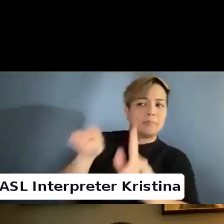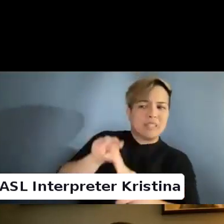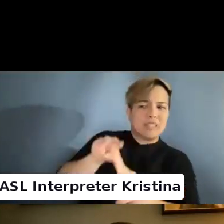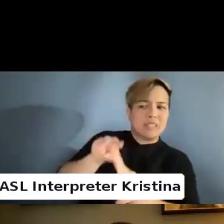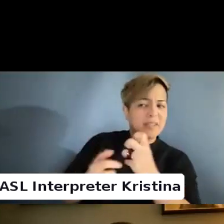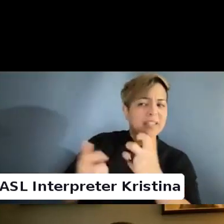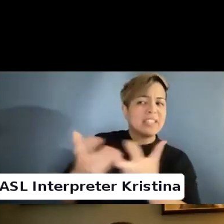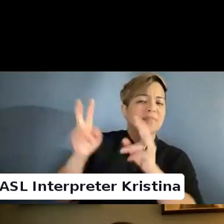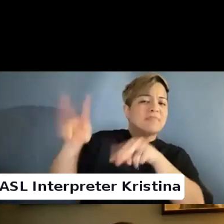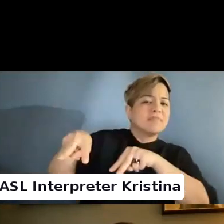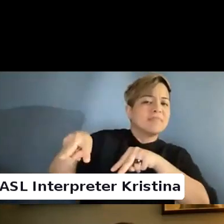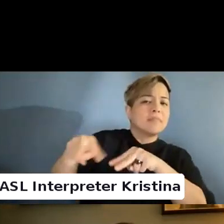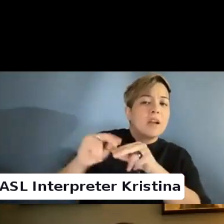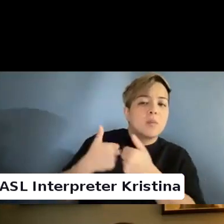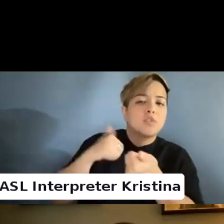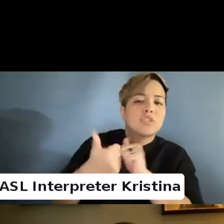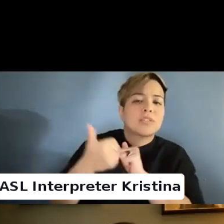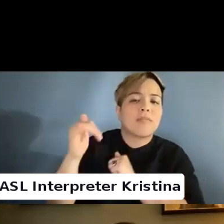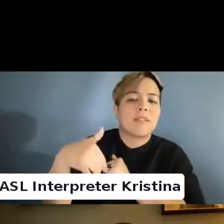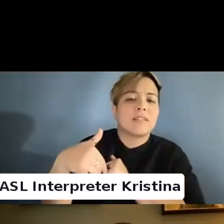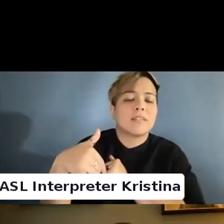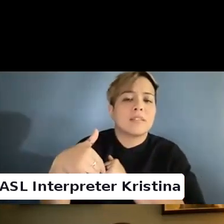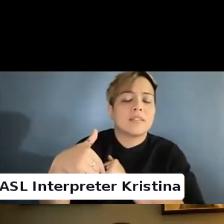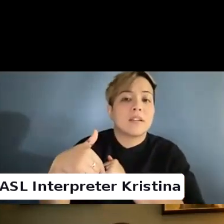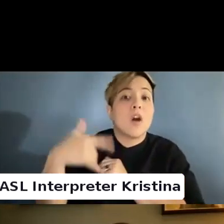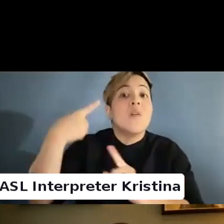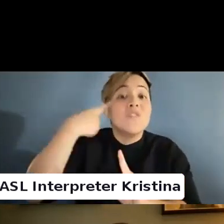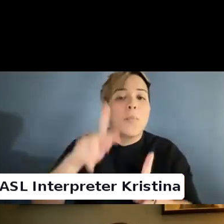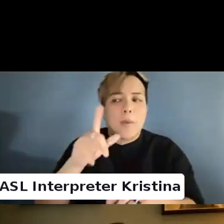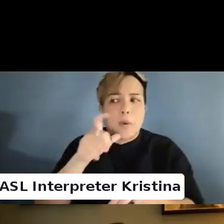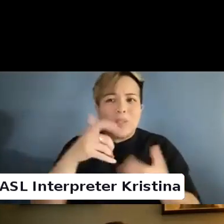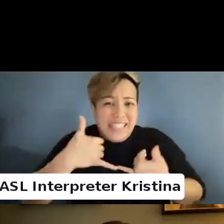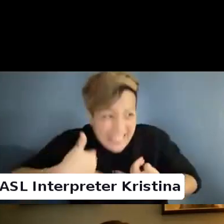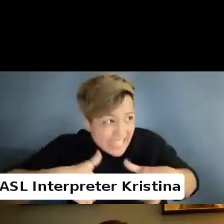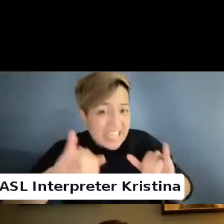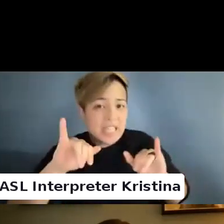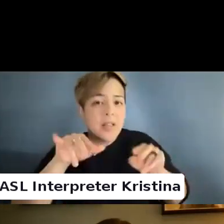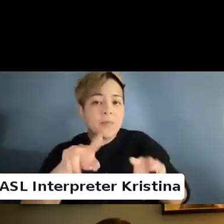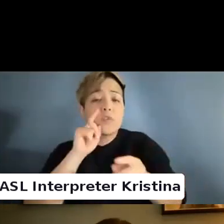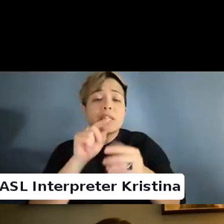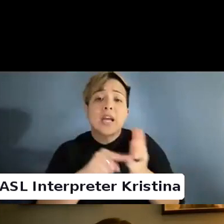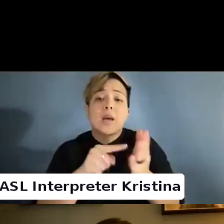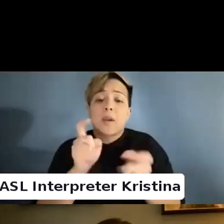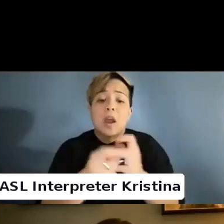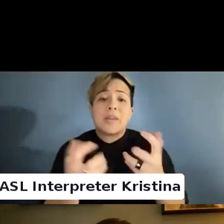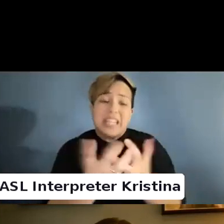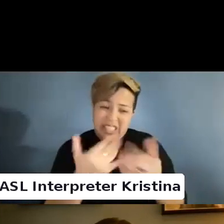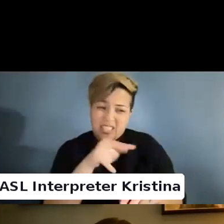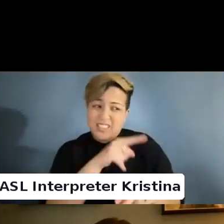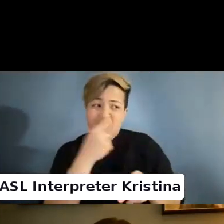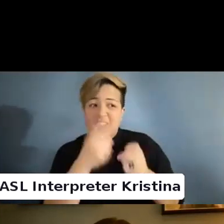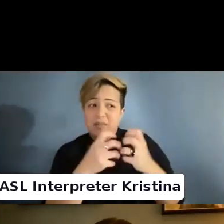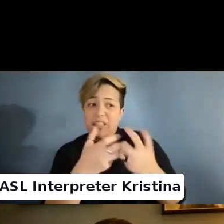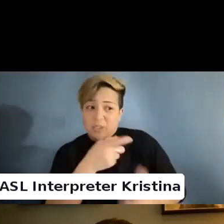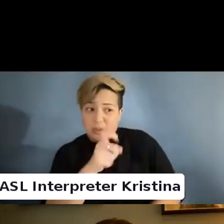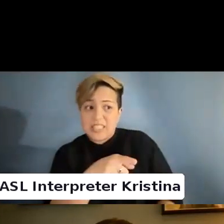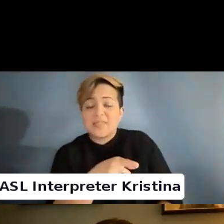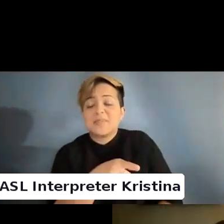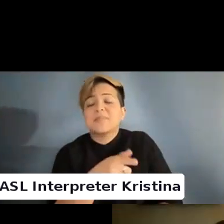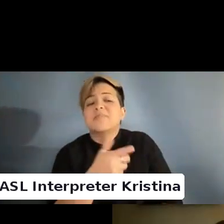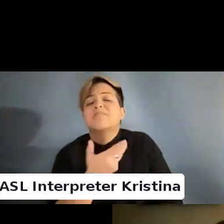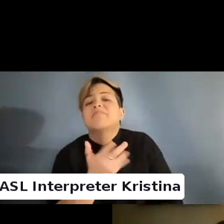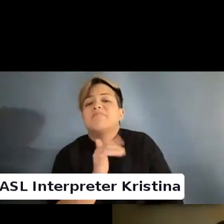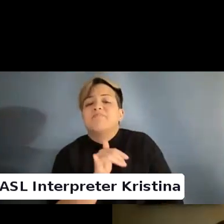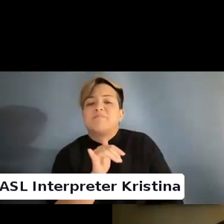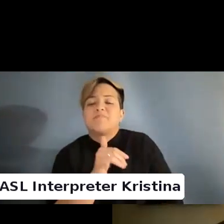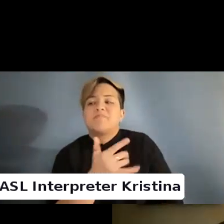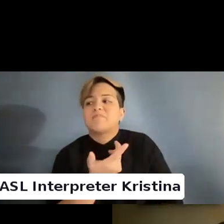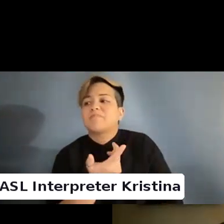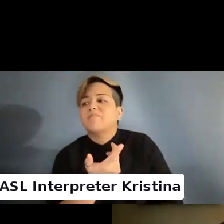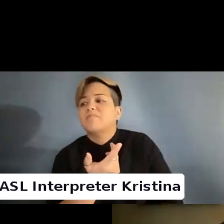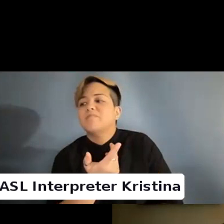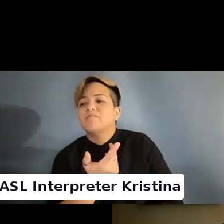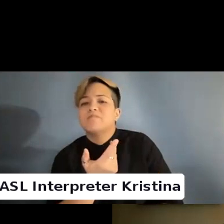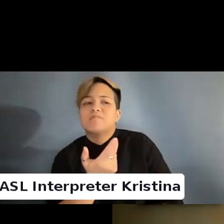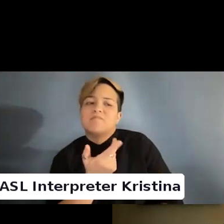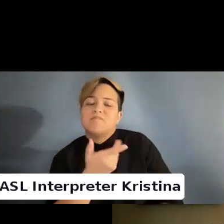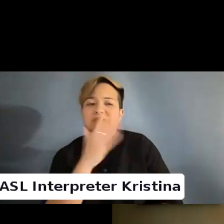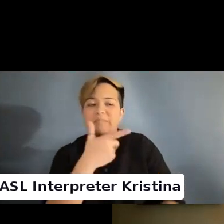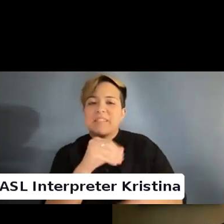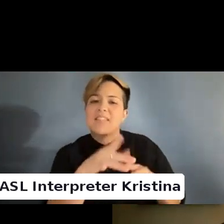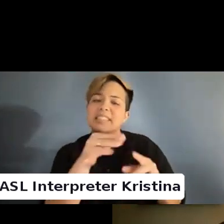For people who still view for example accommodations as being like special treatment or unfair